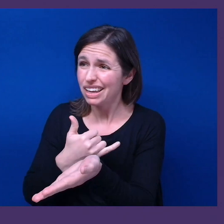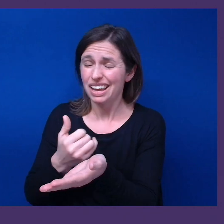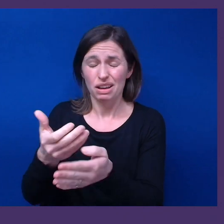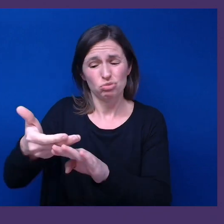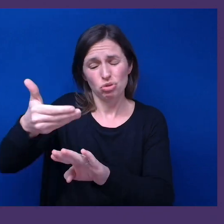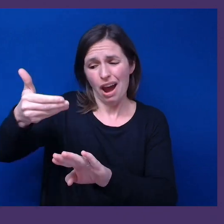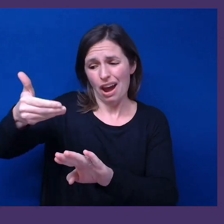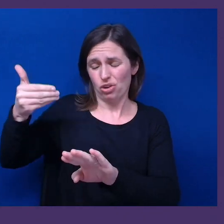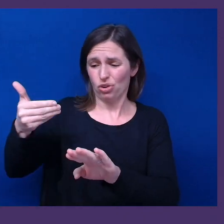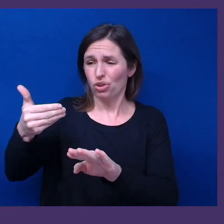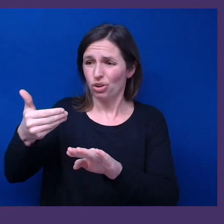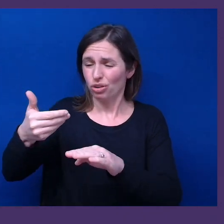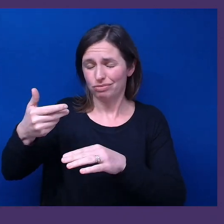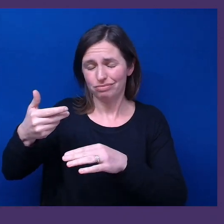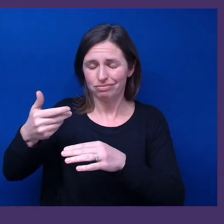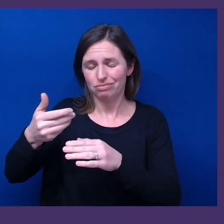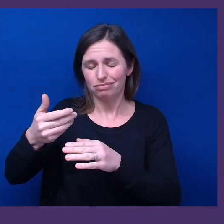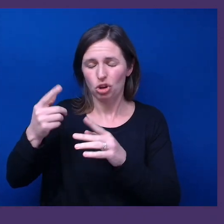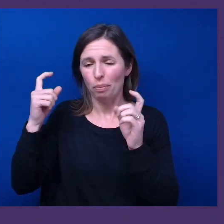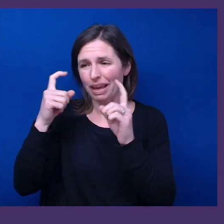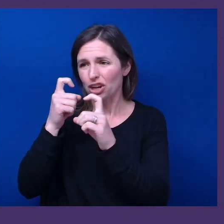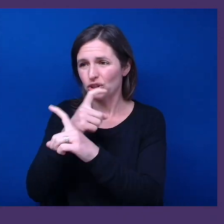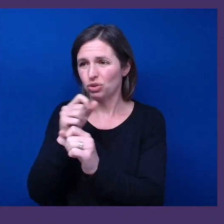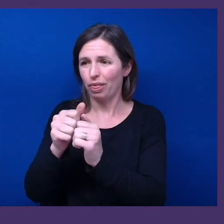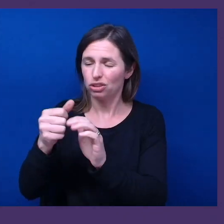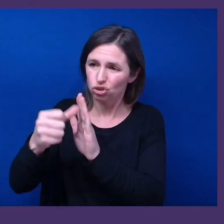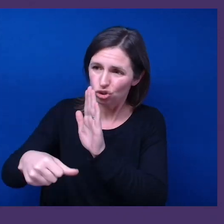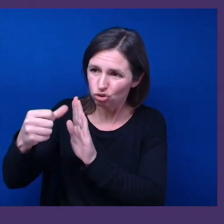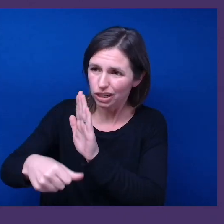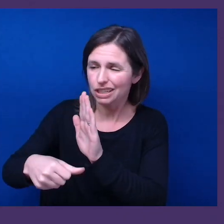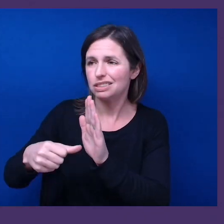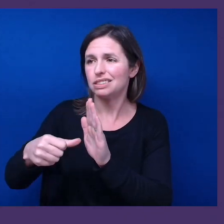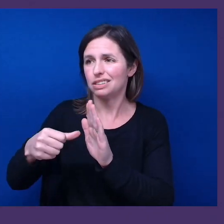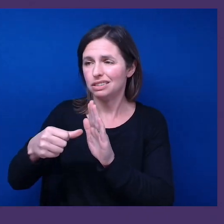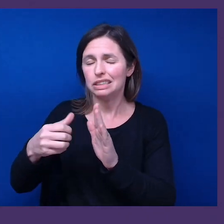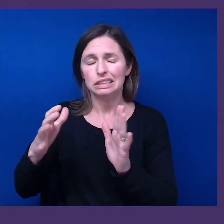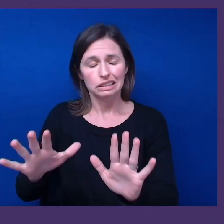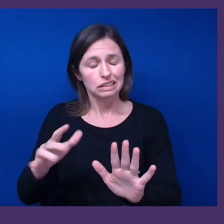I really had no idea how much my life would change when I began rebuilding it.